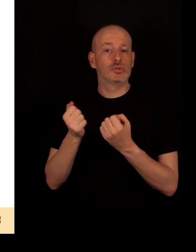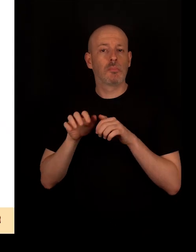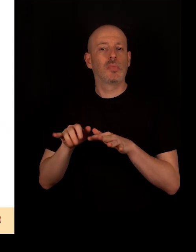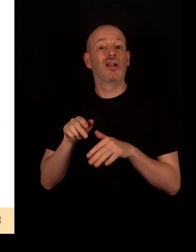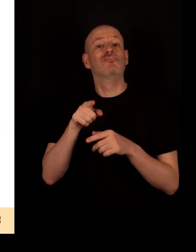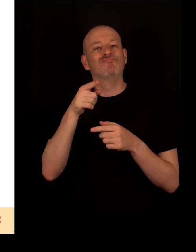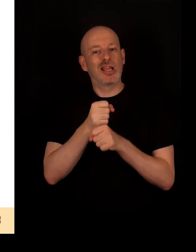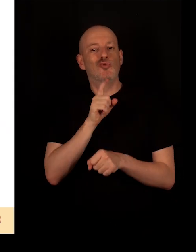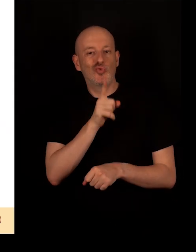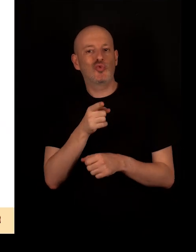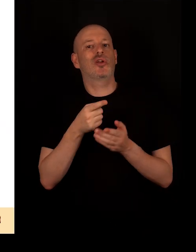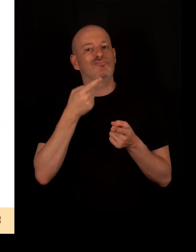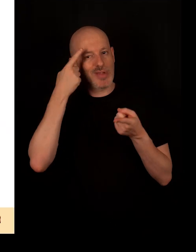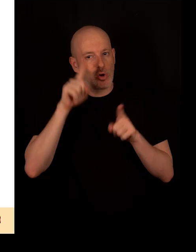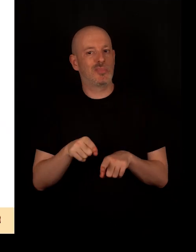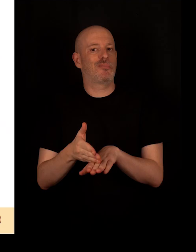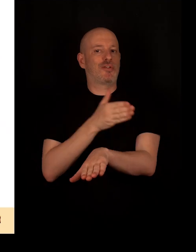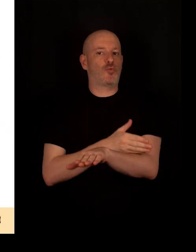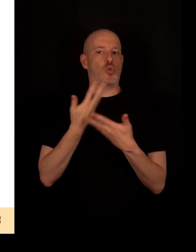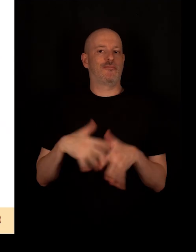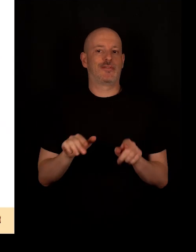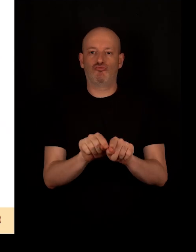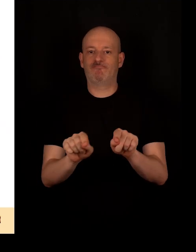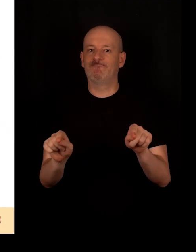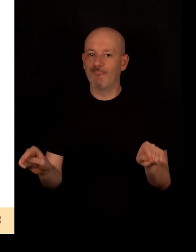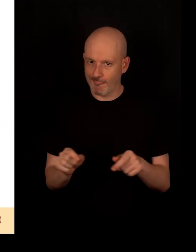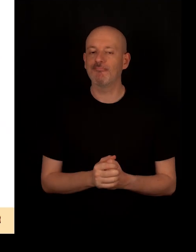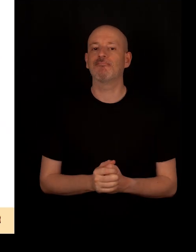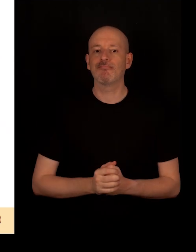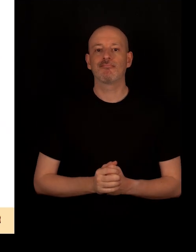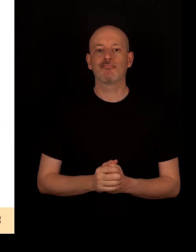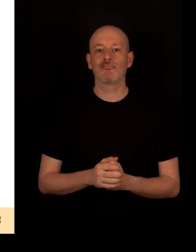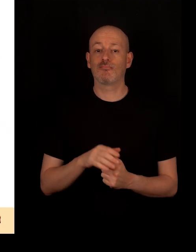just make sure to have this agreement with them beforehand.